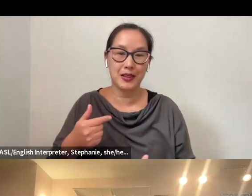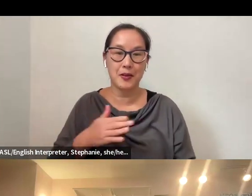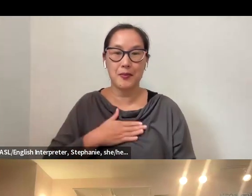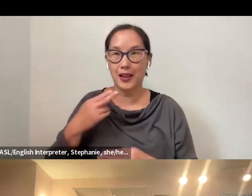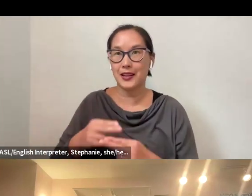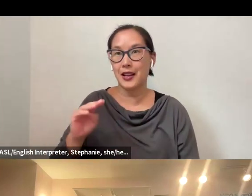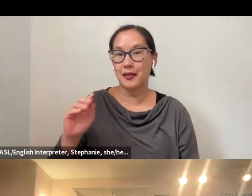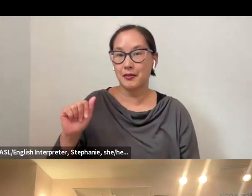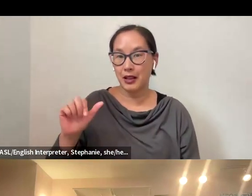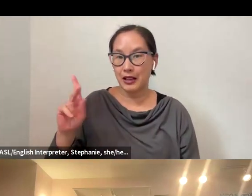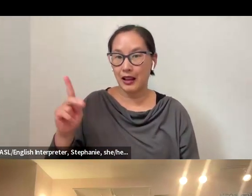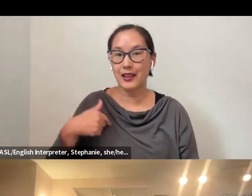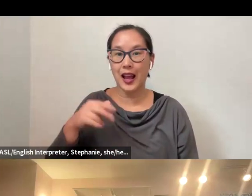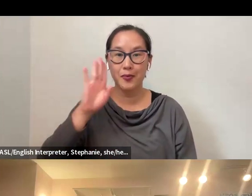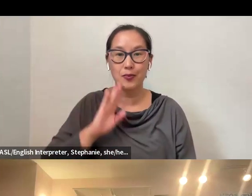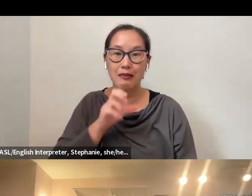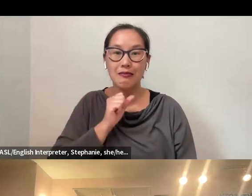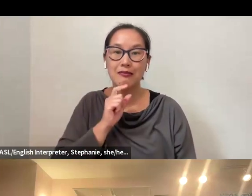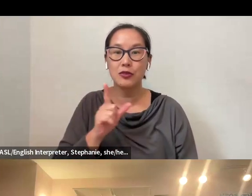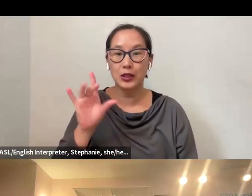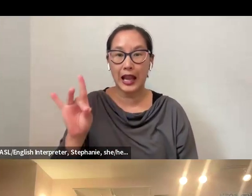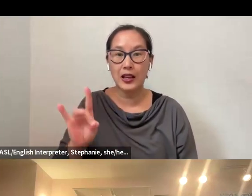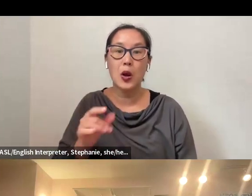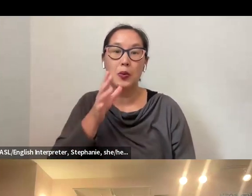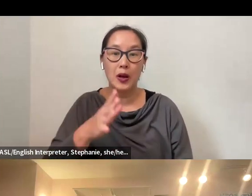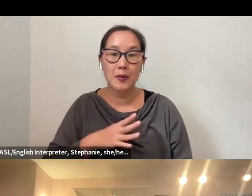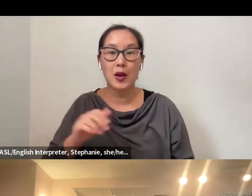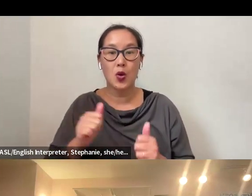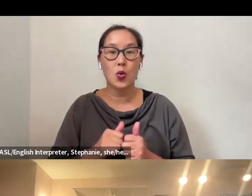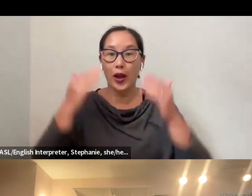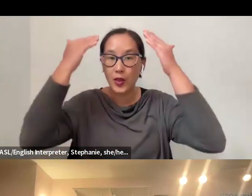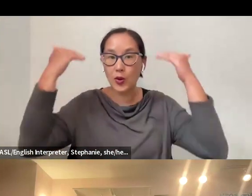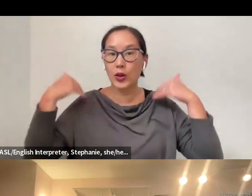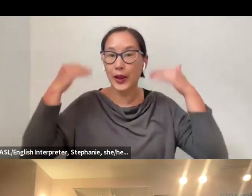I'm a brown, 28 year old woman. I have shoulder length curly hair, and I wear glasses.